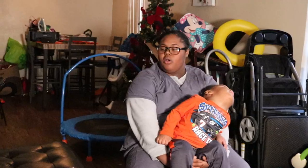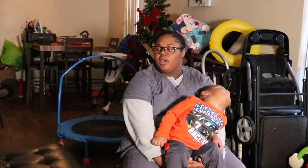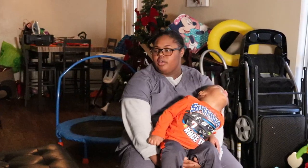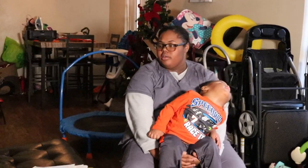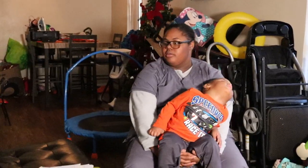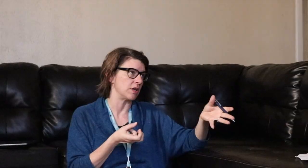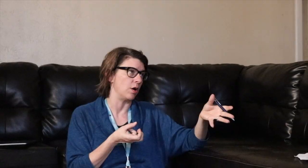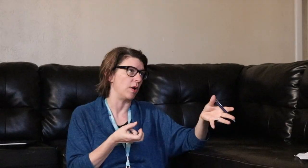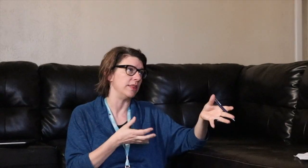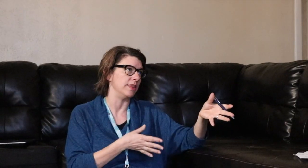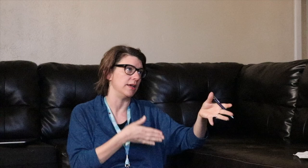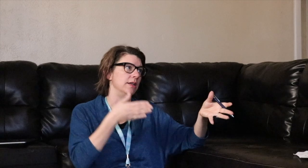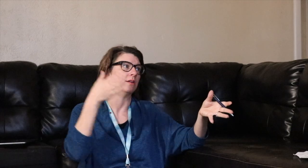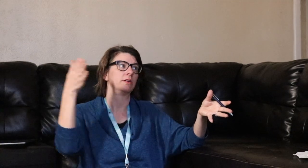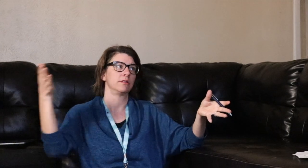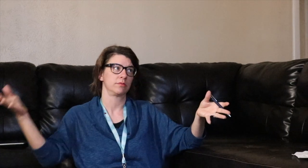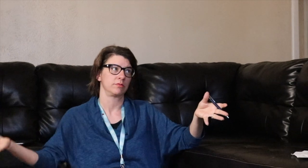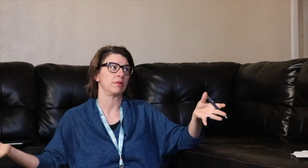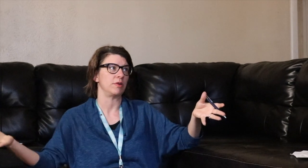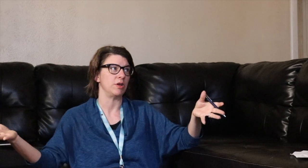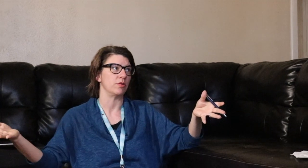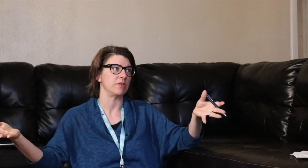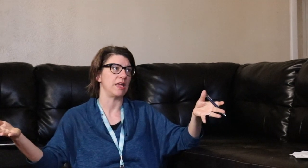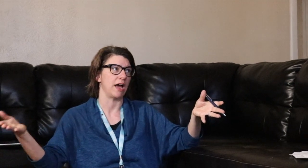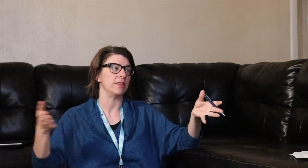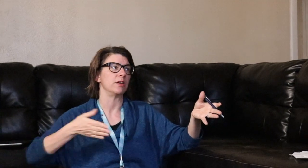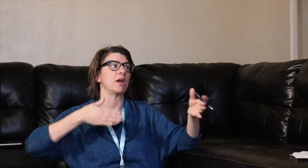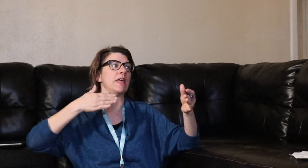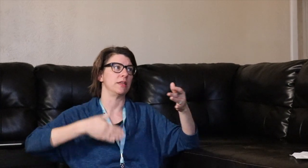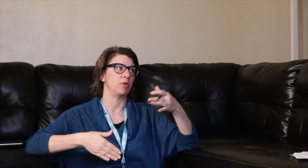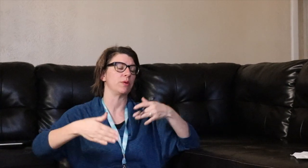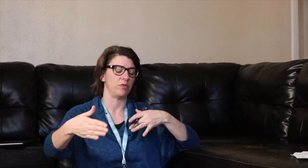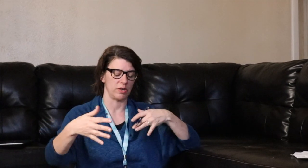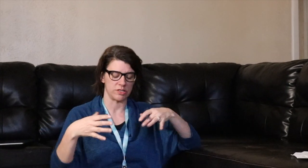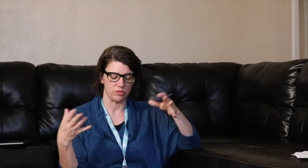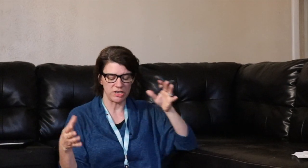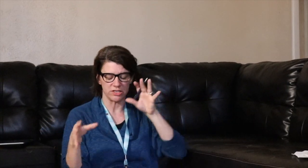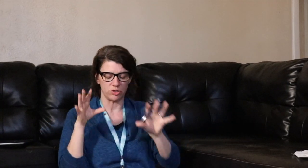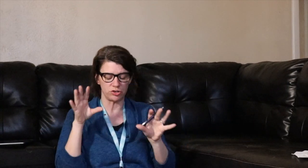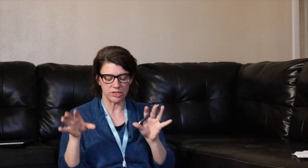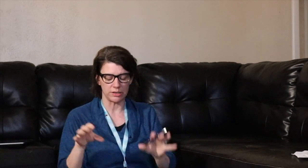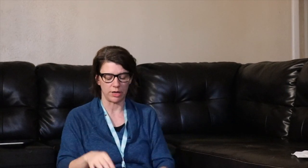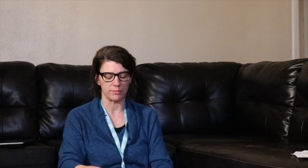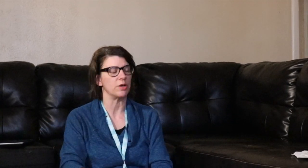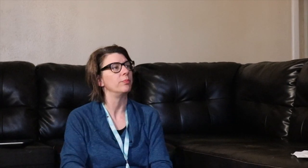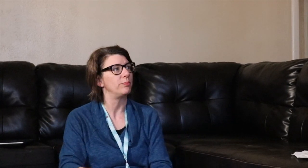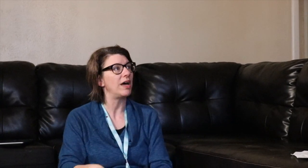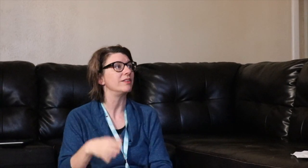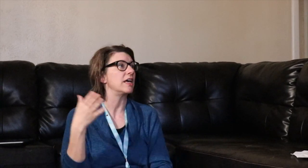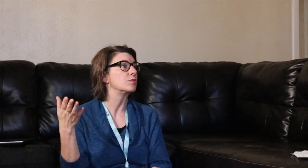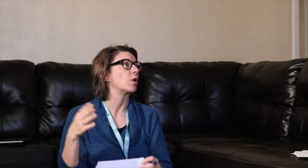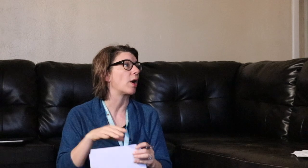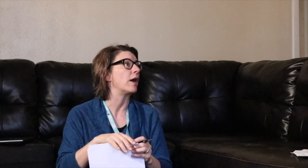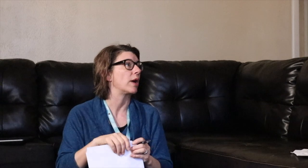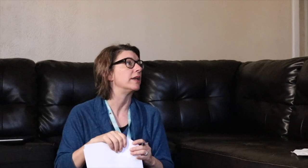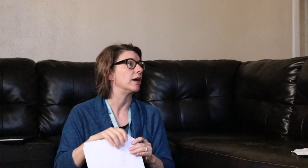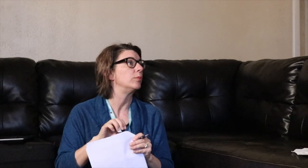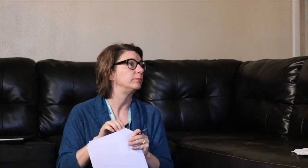Okay. So and then so we can move on. So, yeah, there's just a little gap. So...but that's where we are at right now.